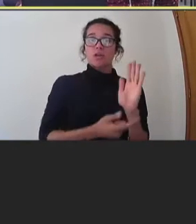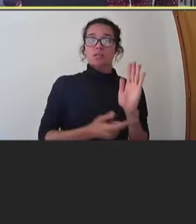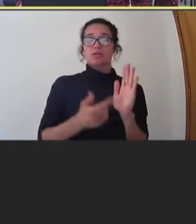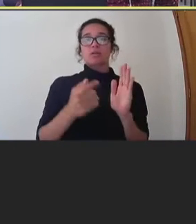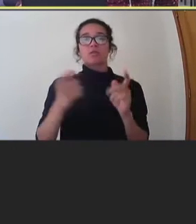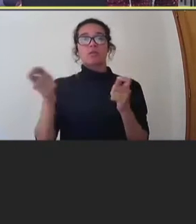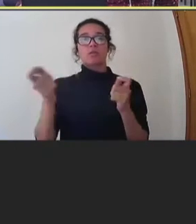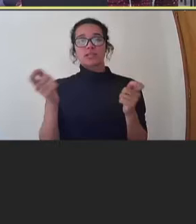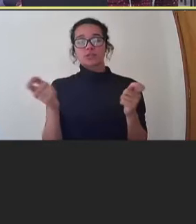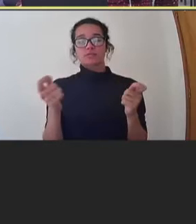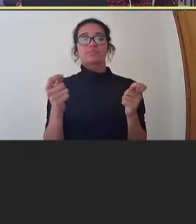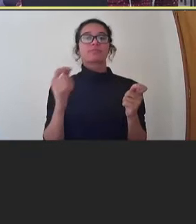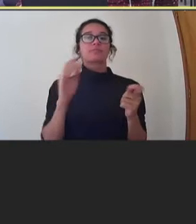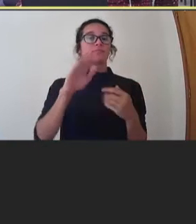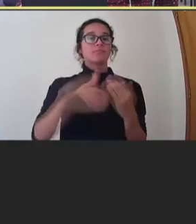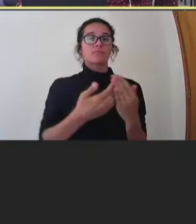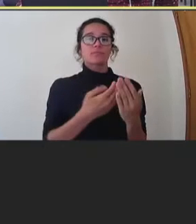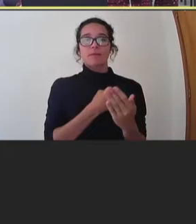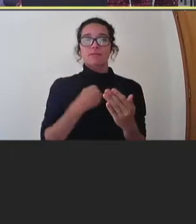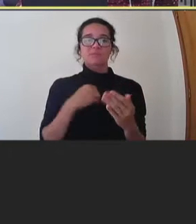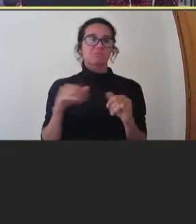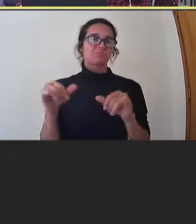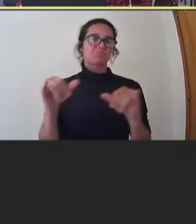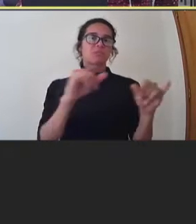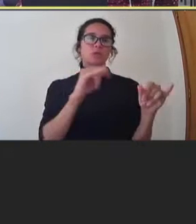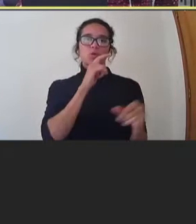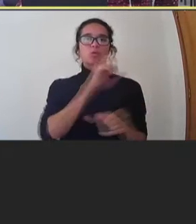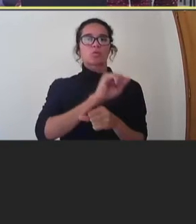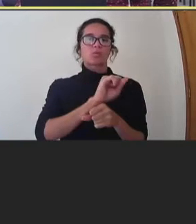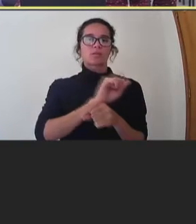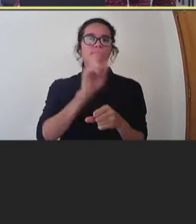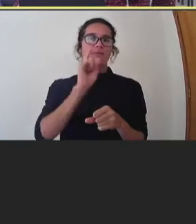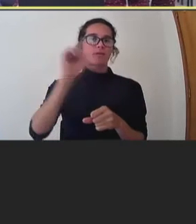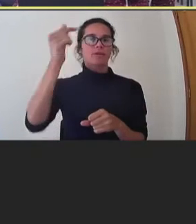as are all members who work for the federal government. These members previously provided